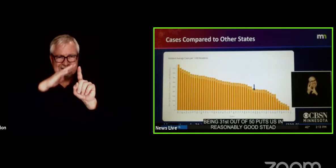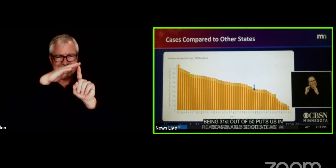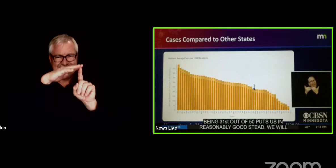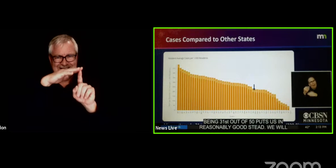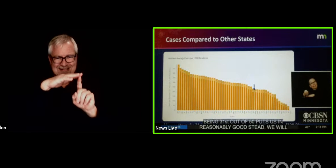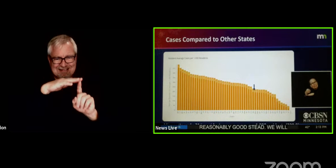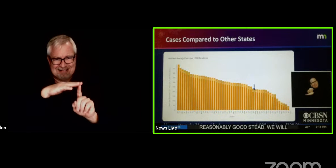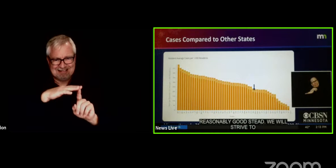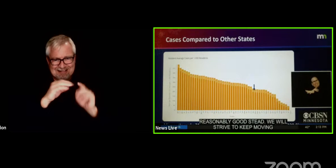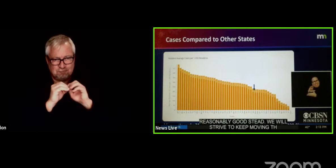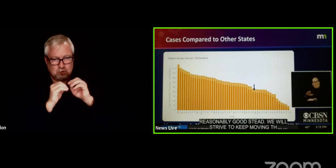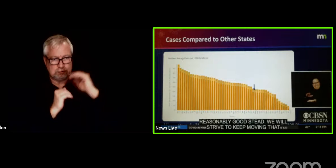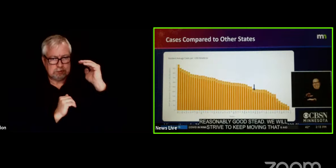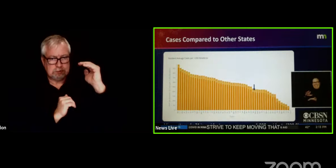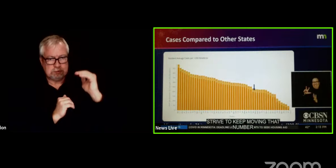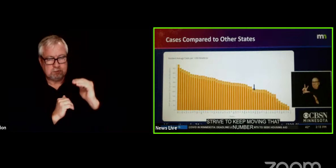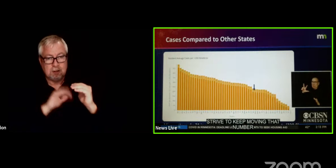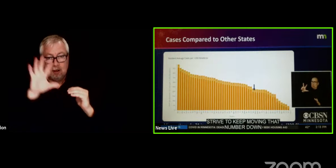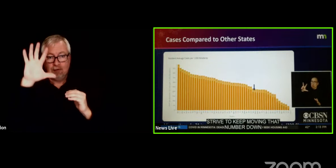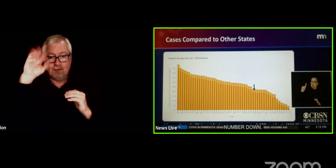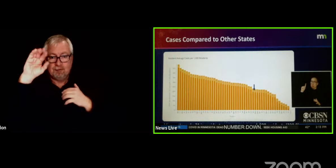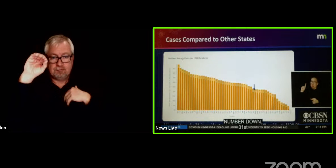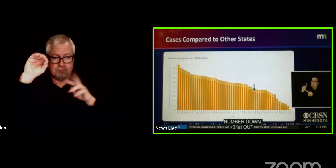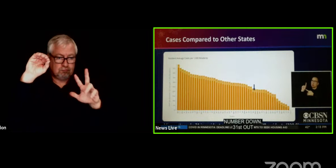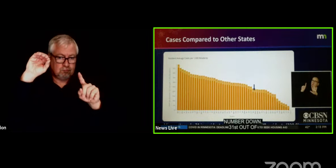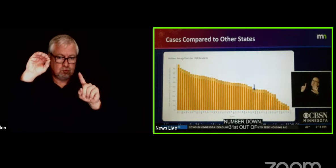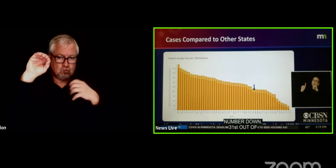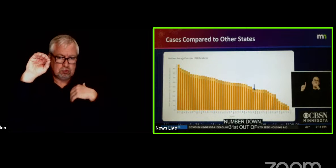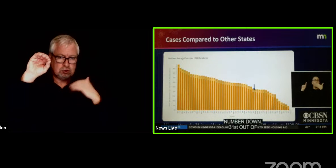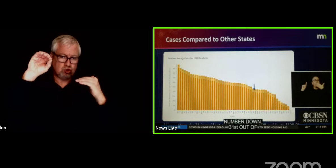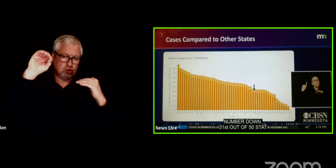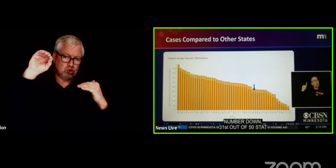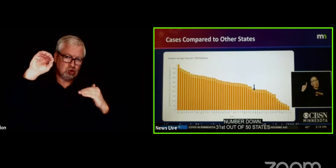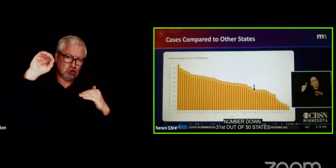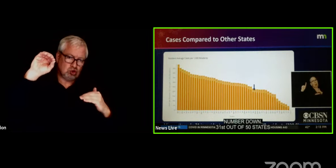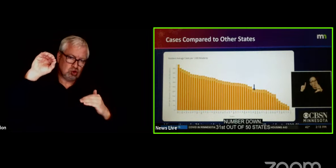STATES IN A NUMBER OF CASES PER 1,000 RESIDENTS, AS YOU CAN SEE ON THIS CHART.